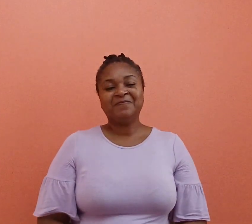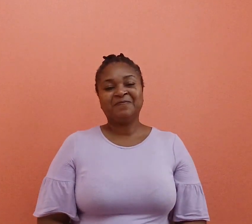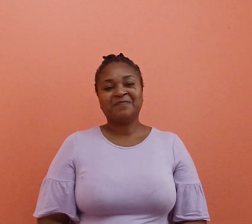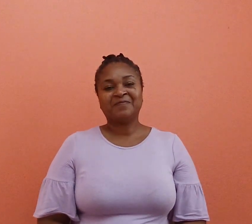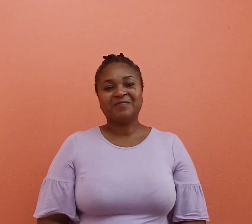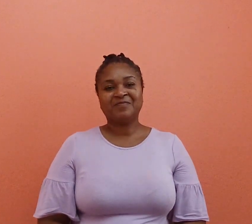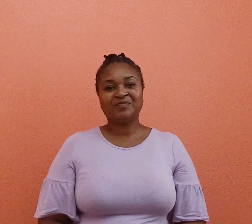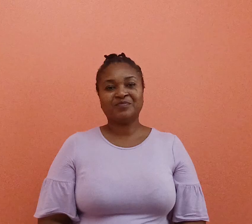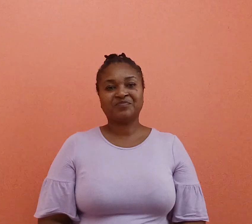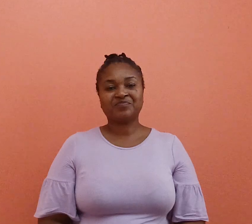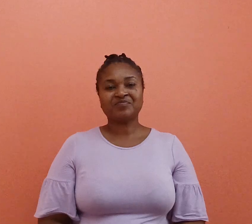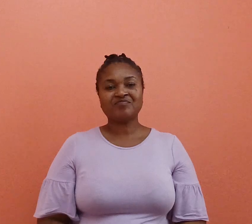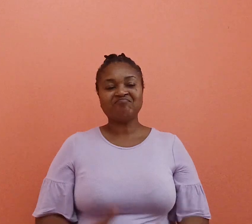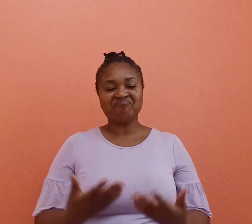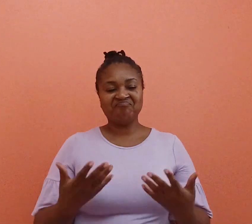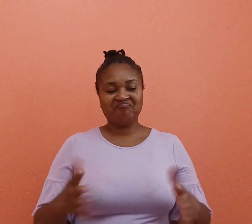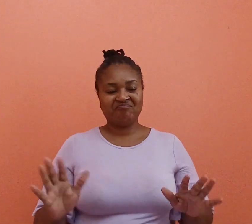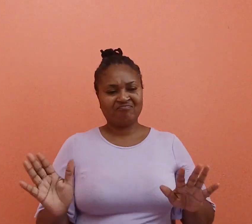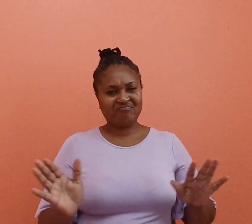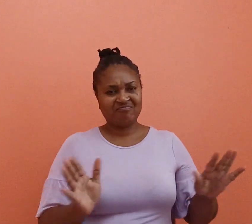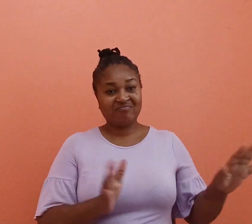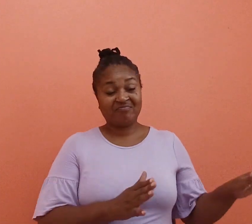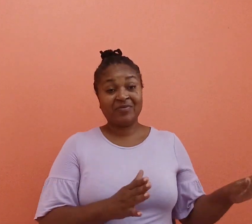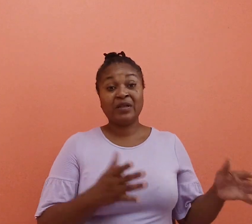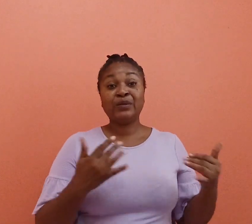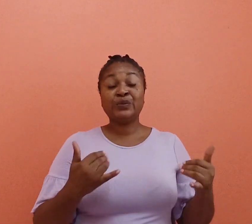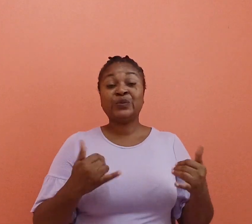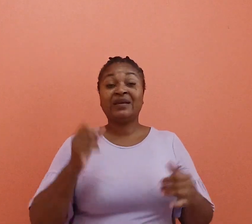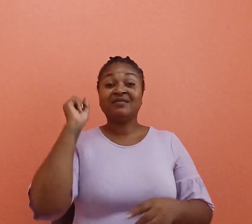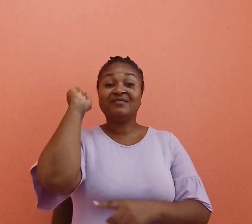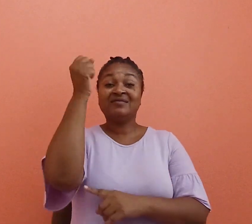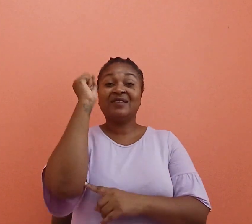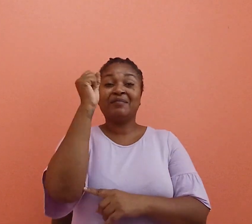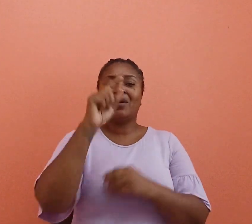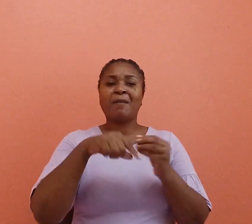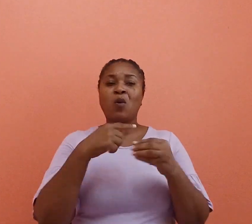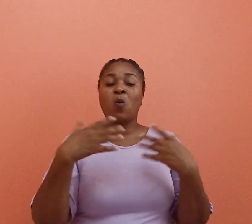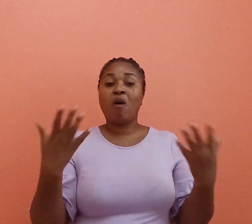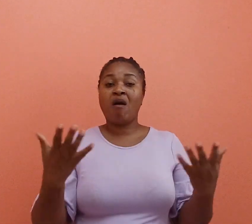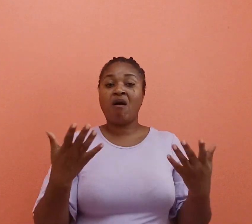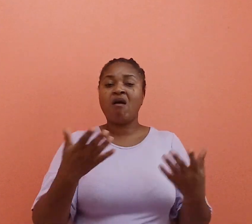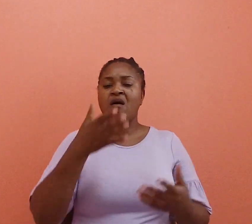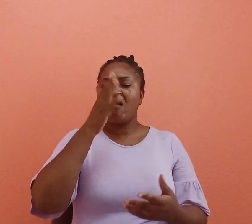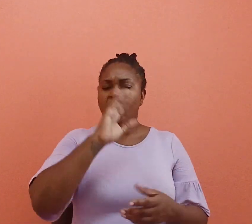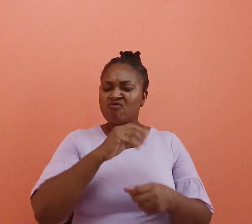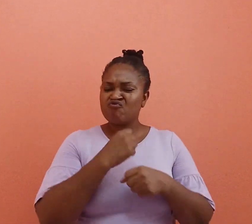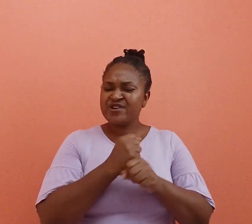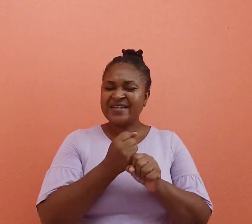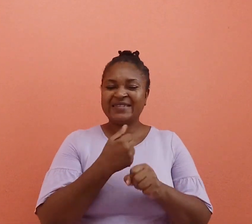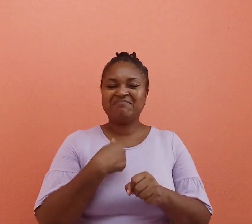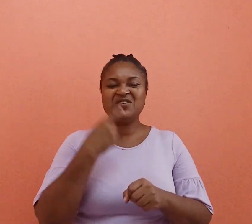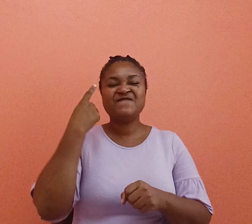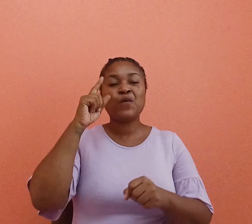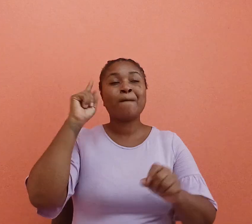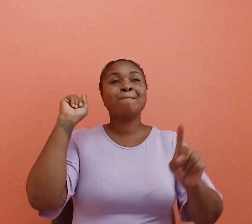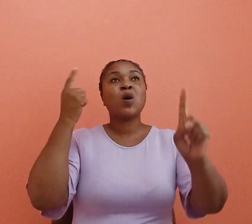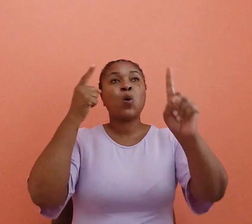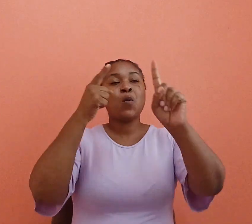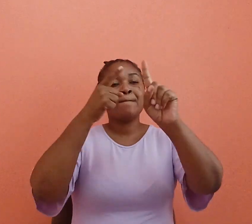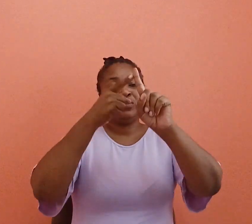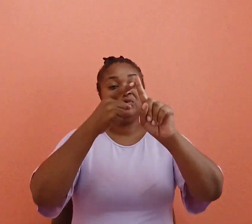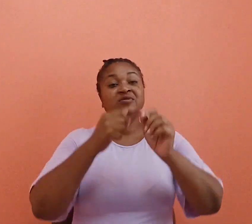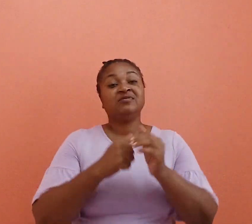So today's sermon will be about the fact that God created me for purpose.